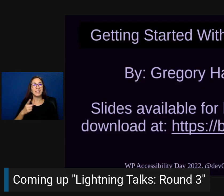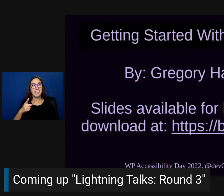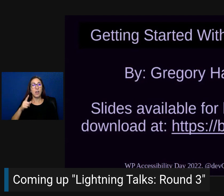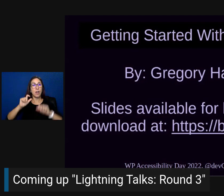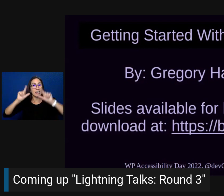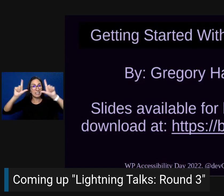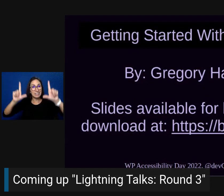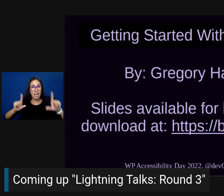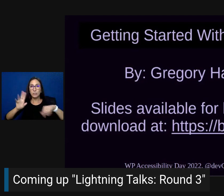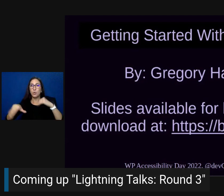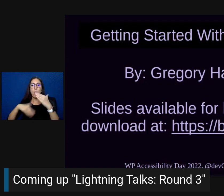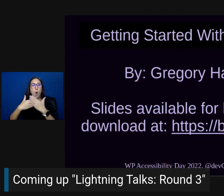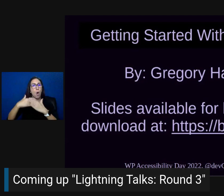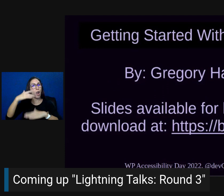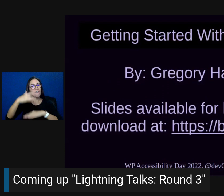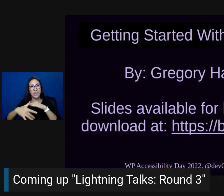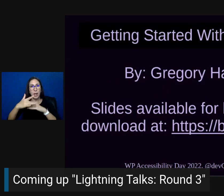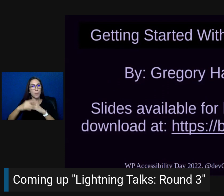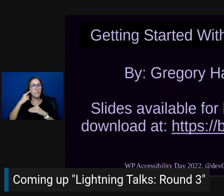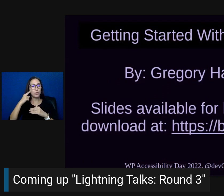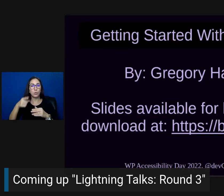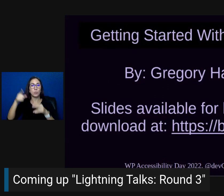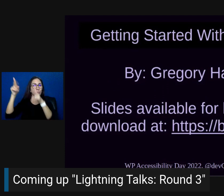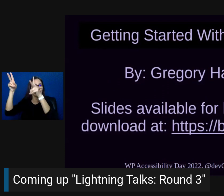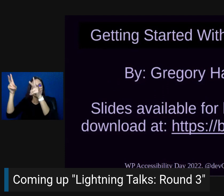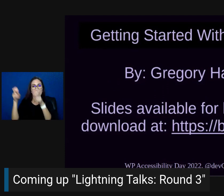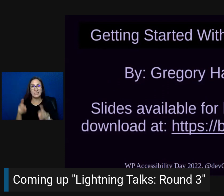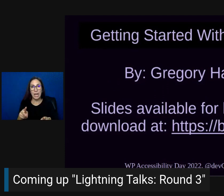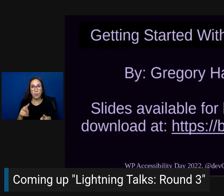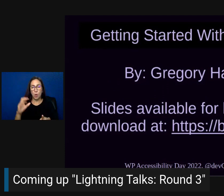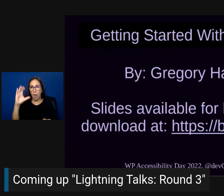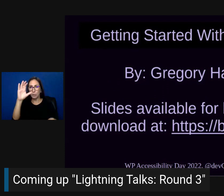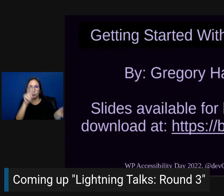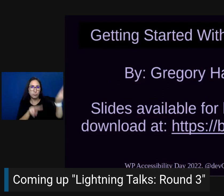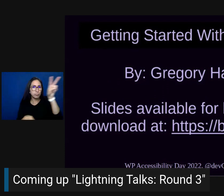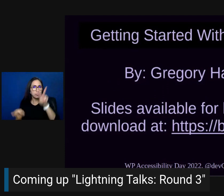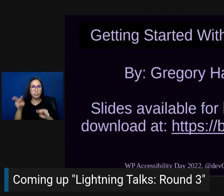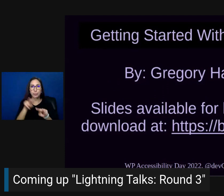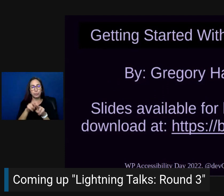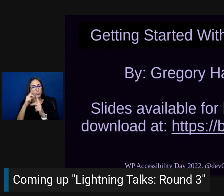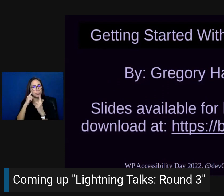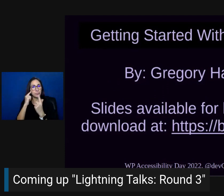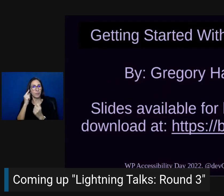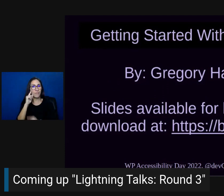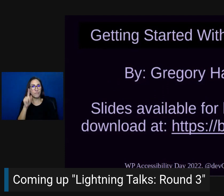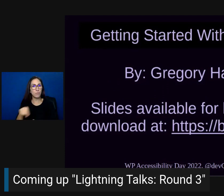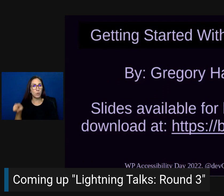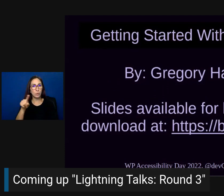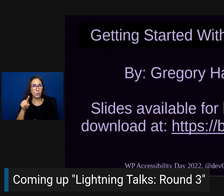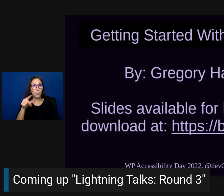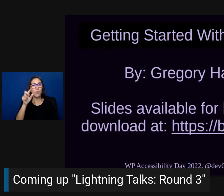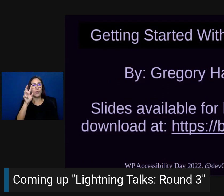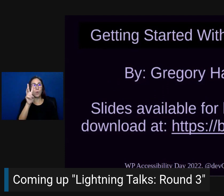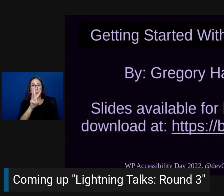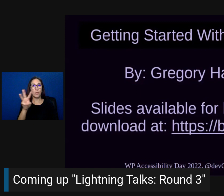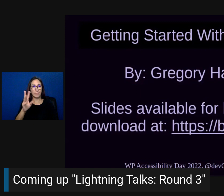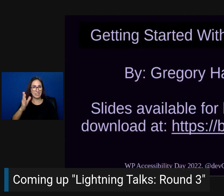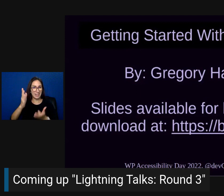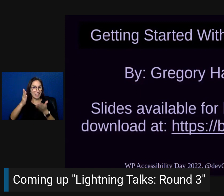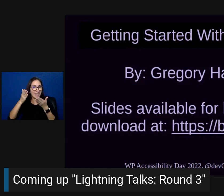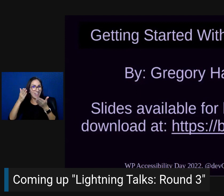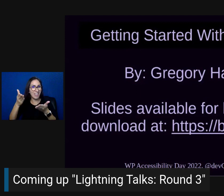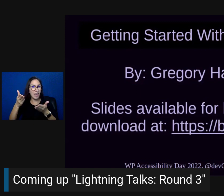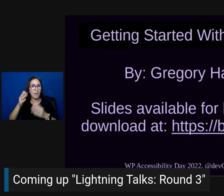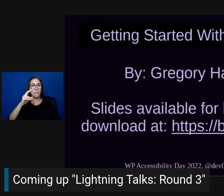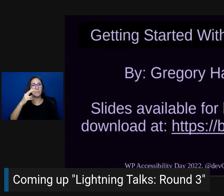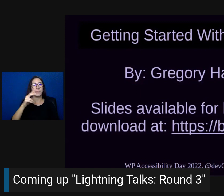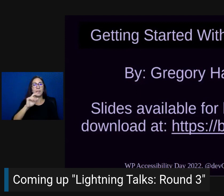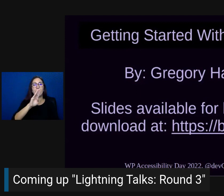The link for that is bit.ly/wpad2022.